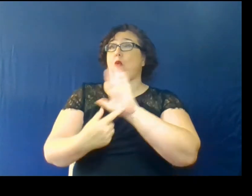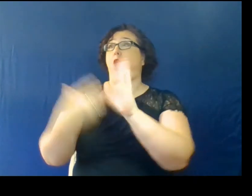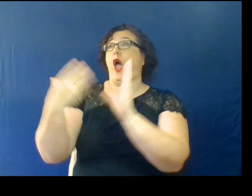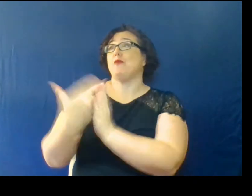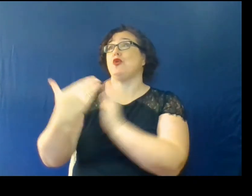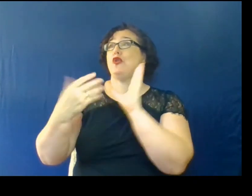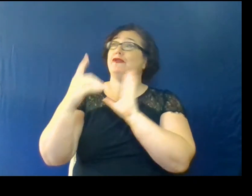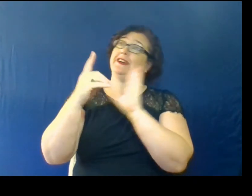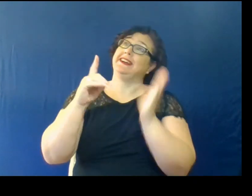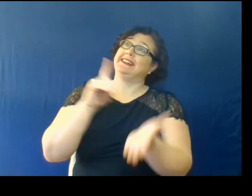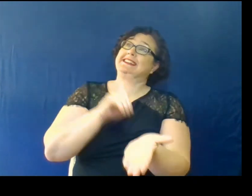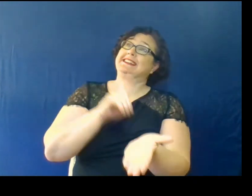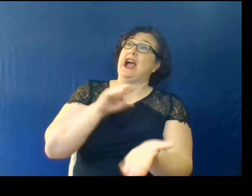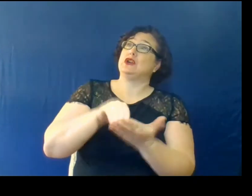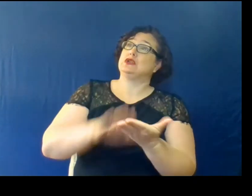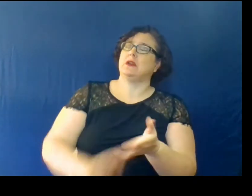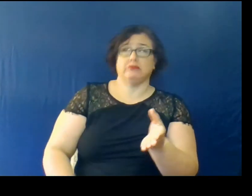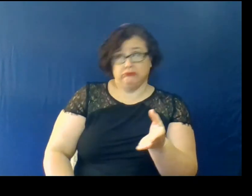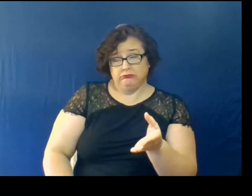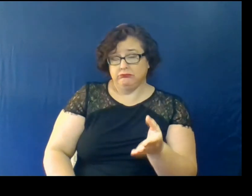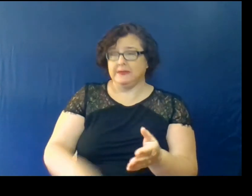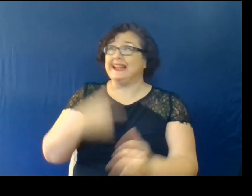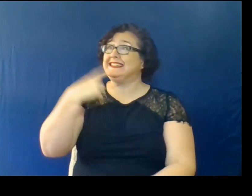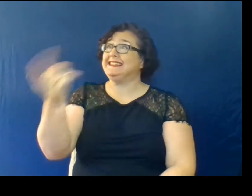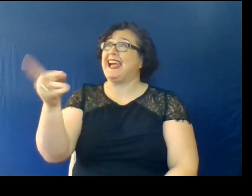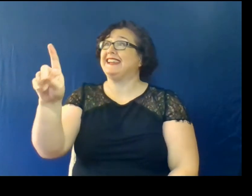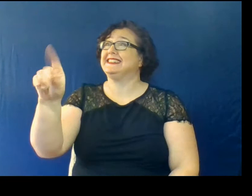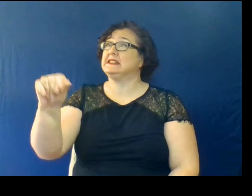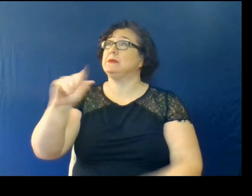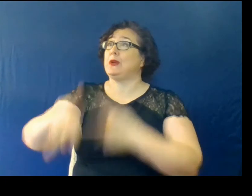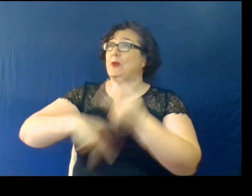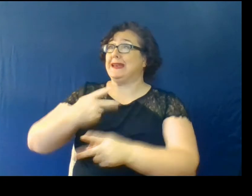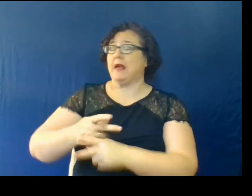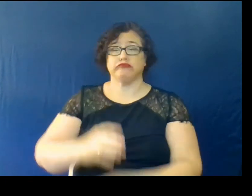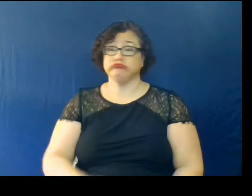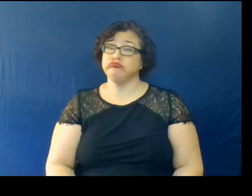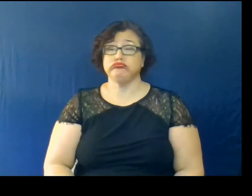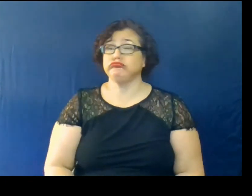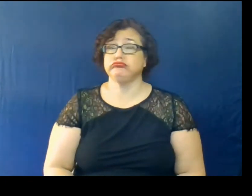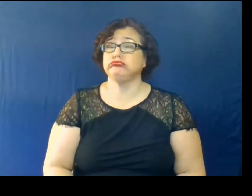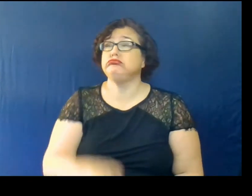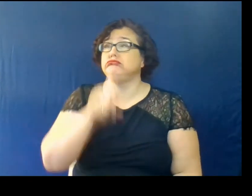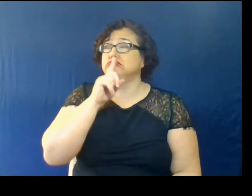say what your disability is, you just say I have a disability and I want assistance. Here's this